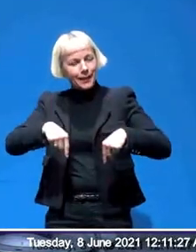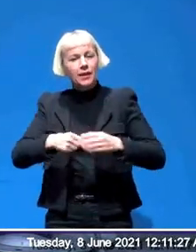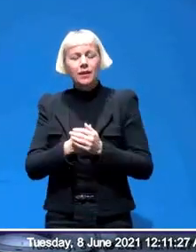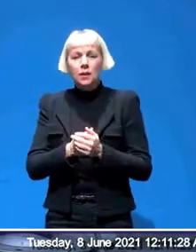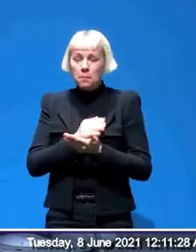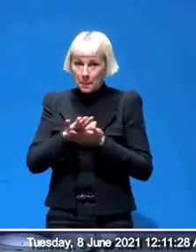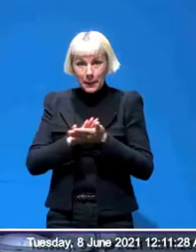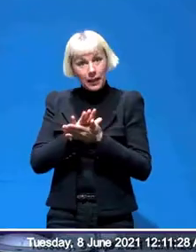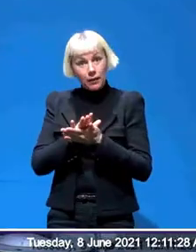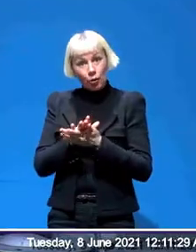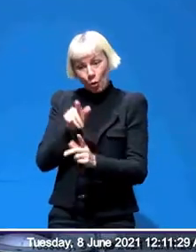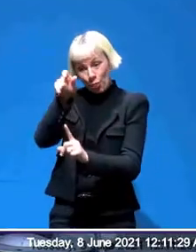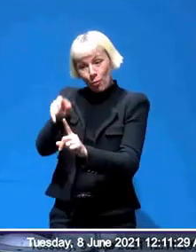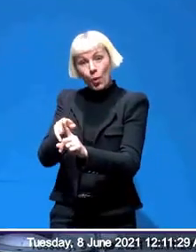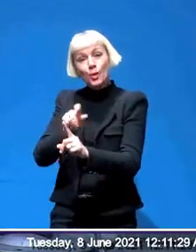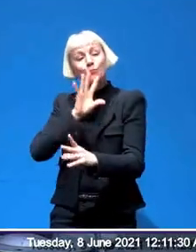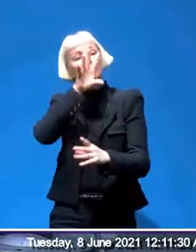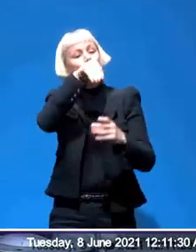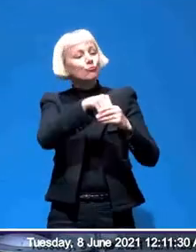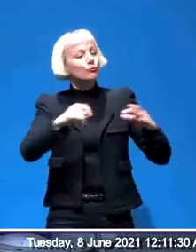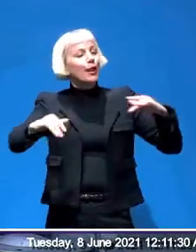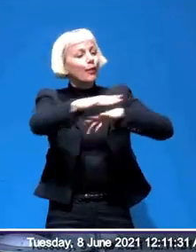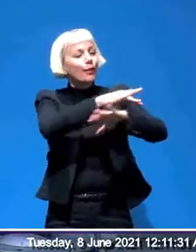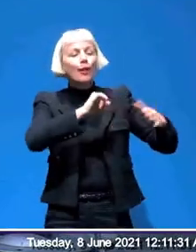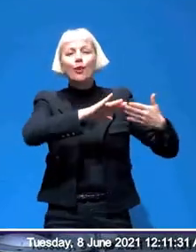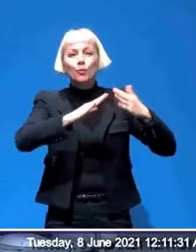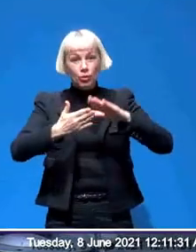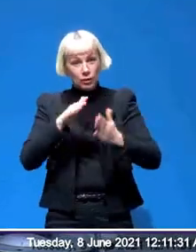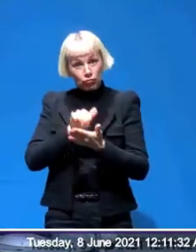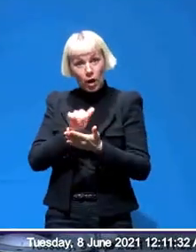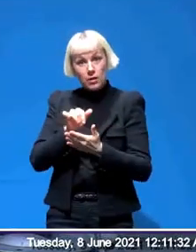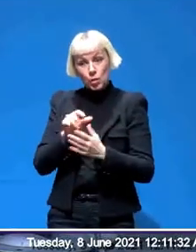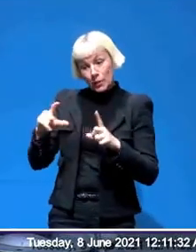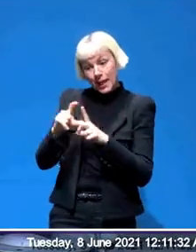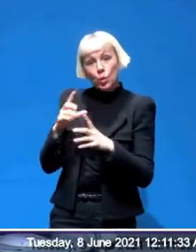community, not just with you and Graham, but that he's got people around him --